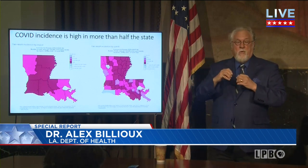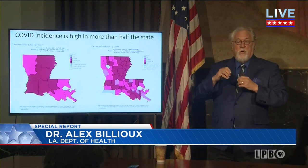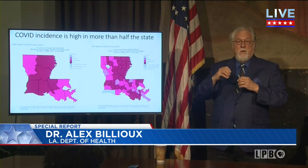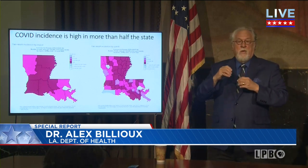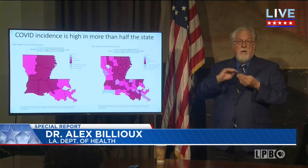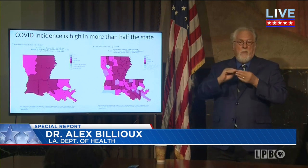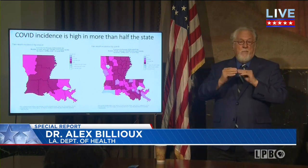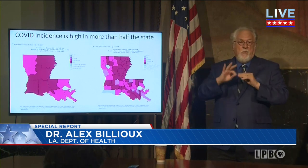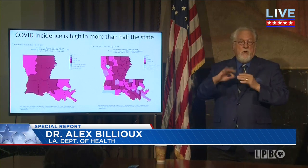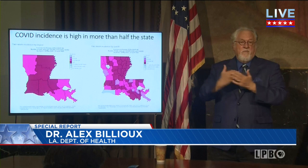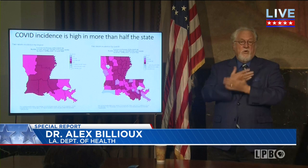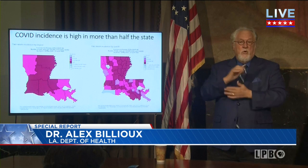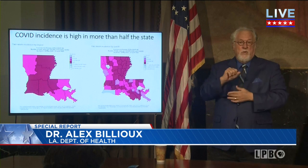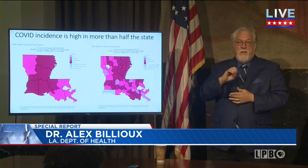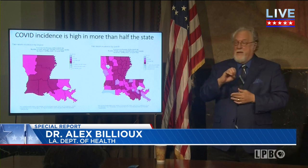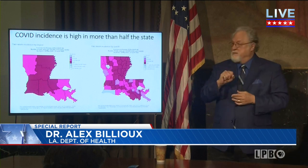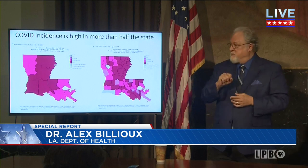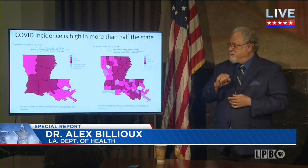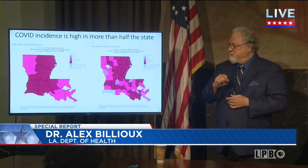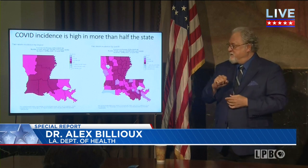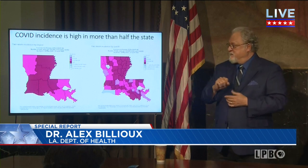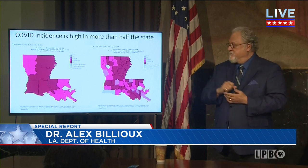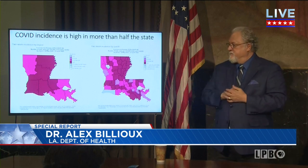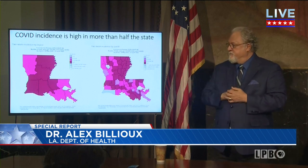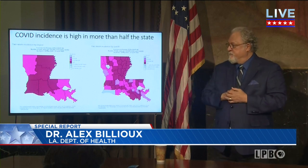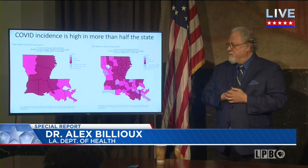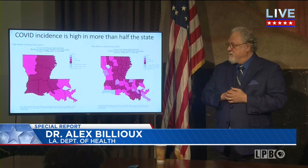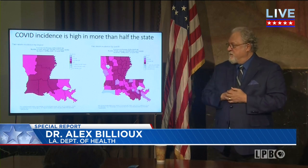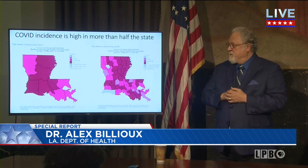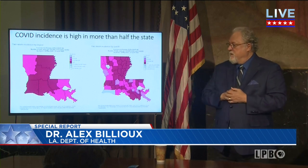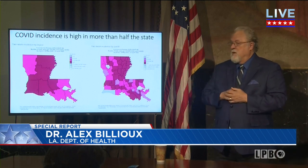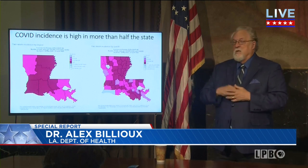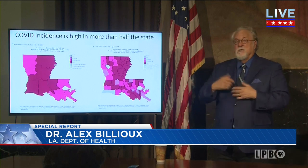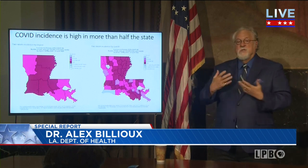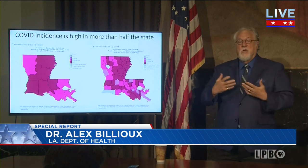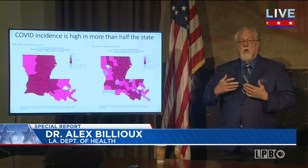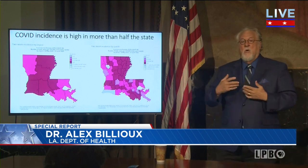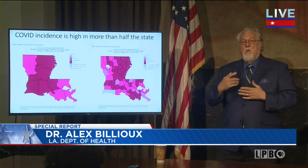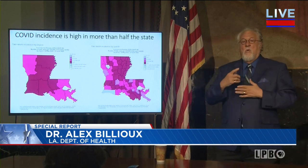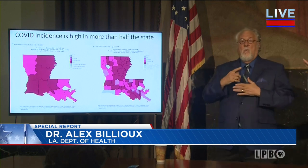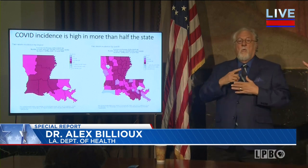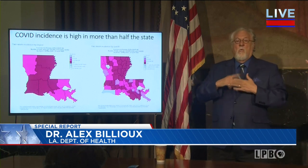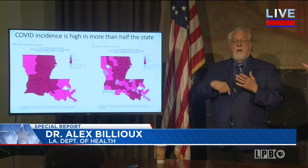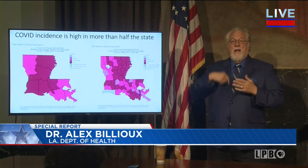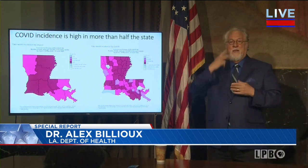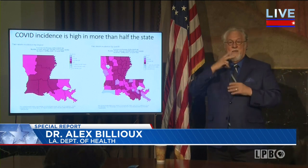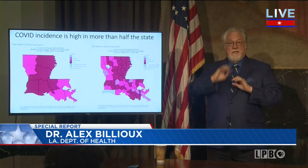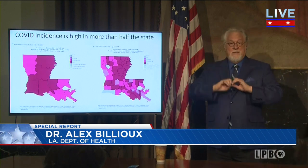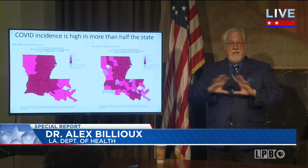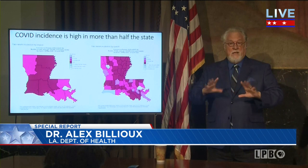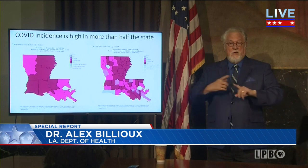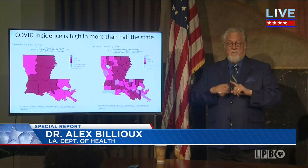AND THE DEEPER THE PURPLE IN THESE SLIDES, THE HIGHER THE INCIDENTS OR NUMBER OF NEW CASES